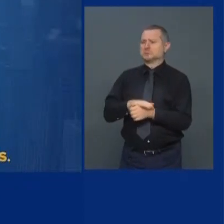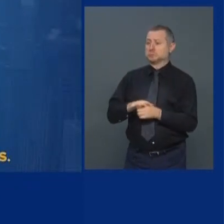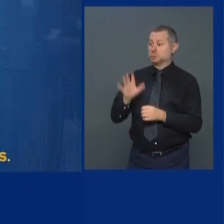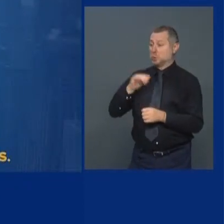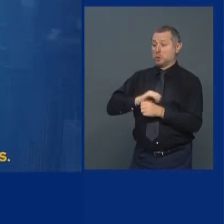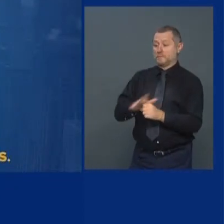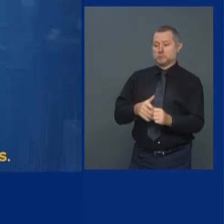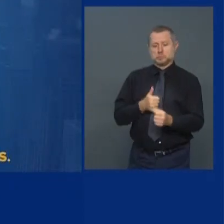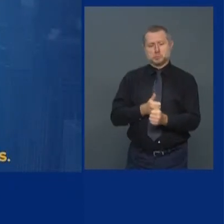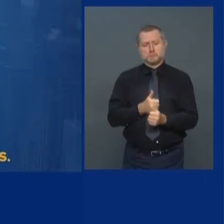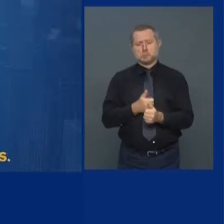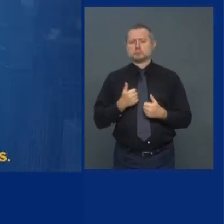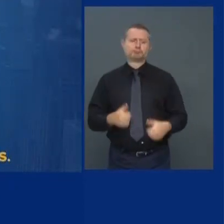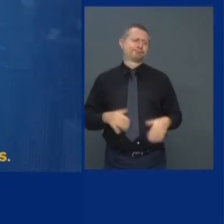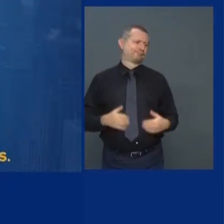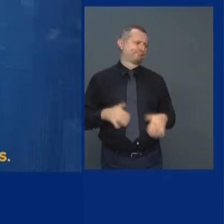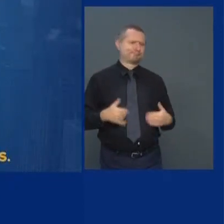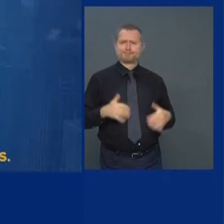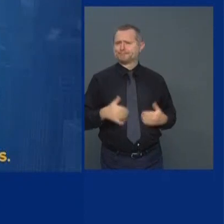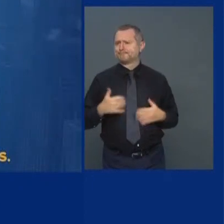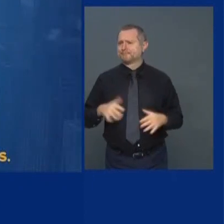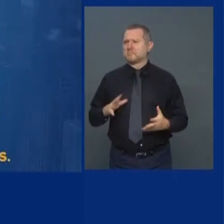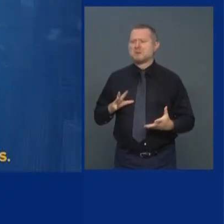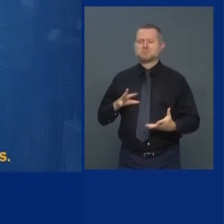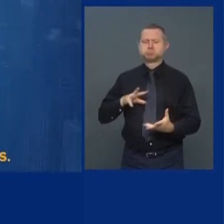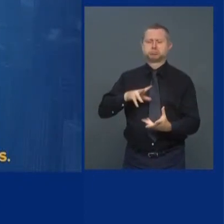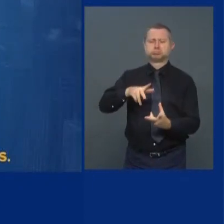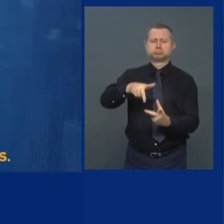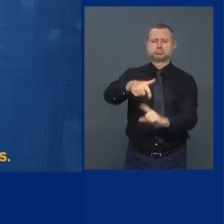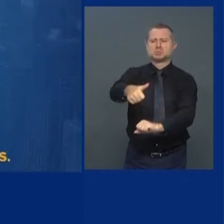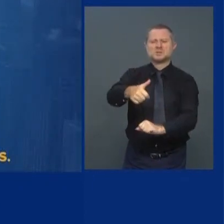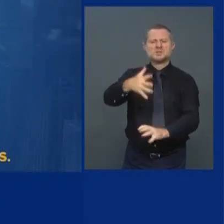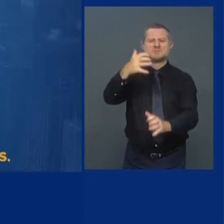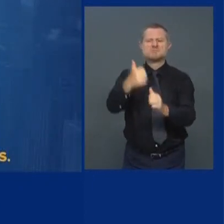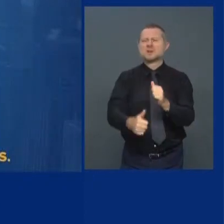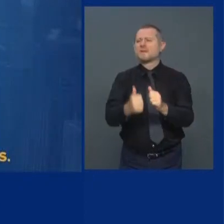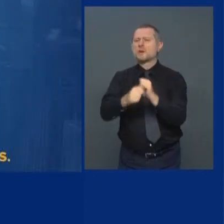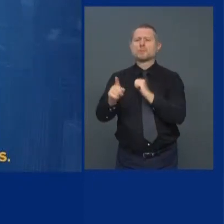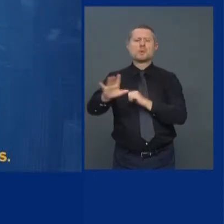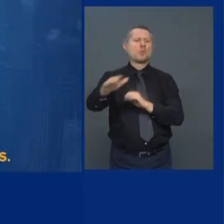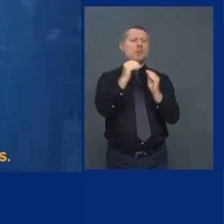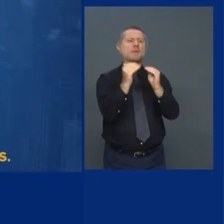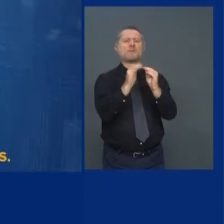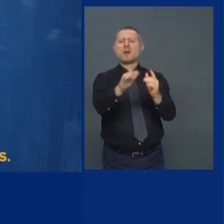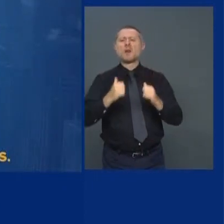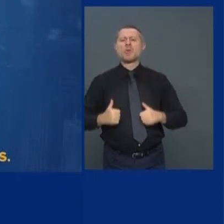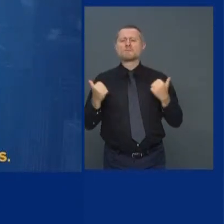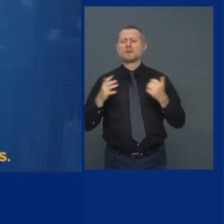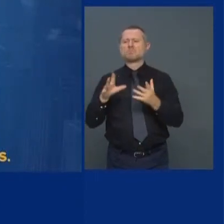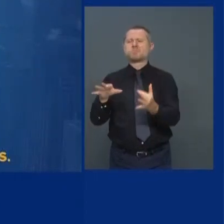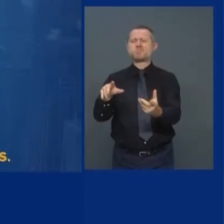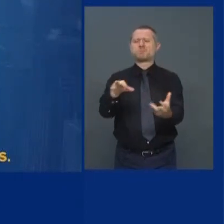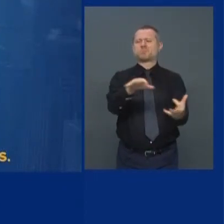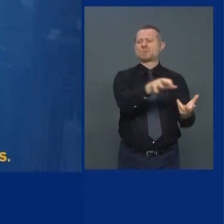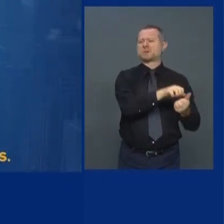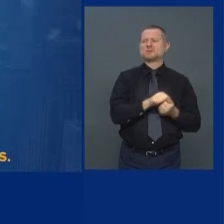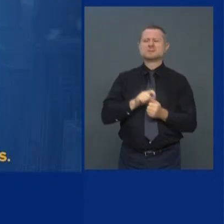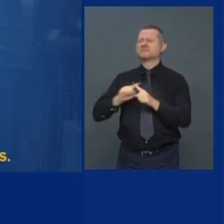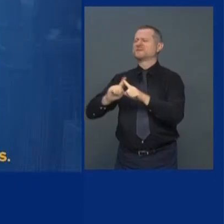INJOON TUBATION, 61.